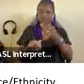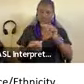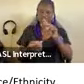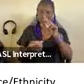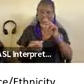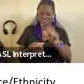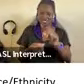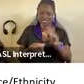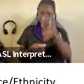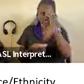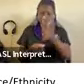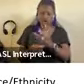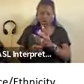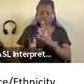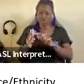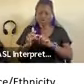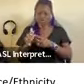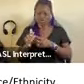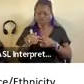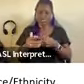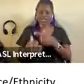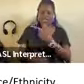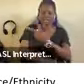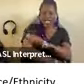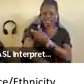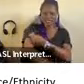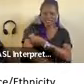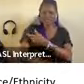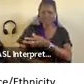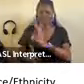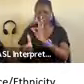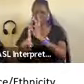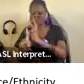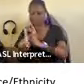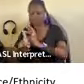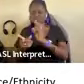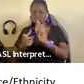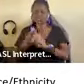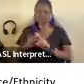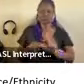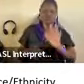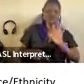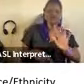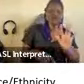kids, that would be the six month to five year old population.